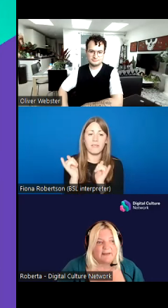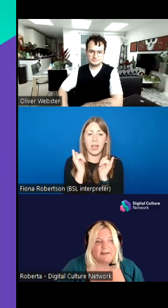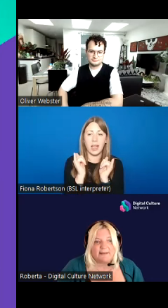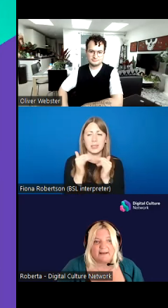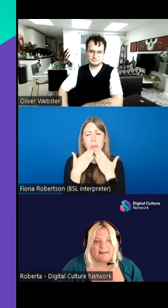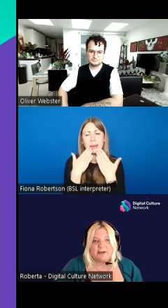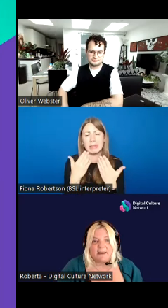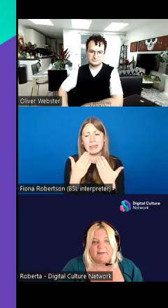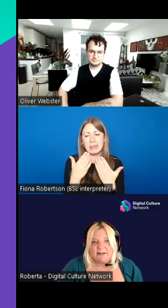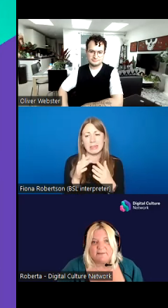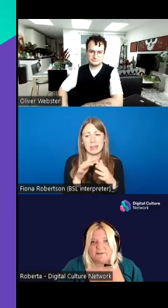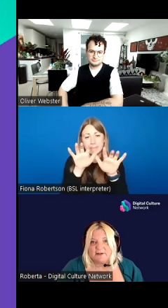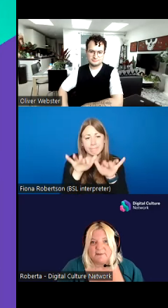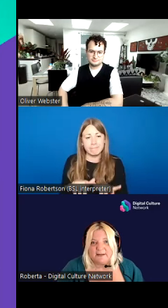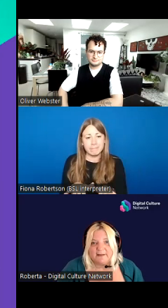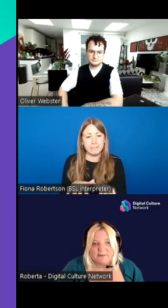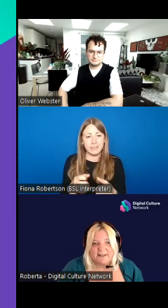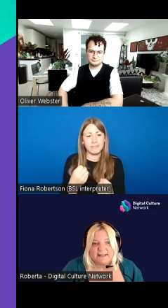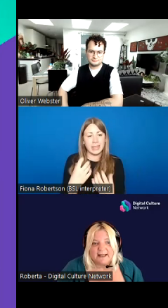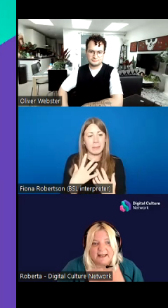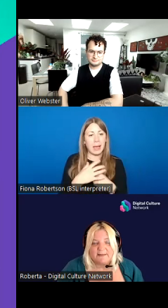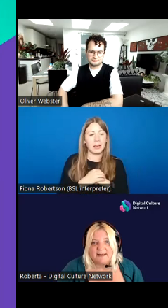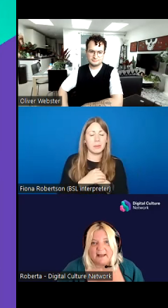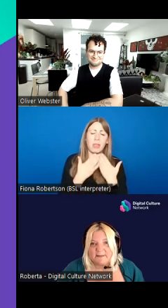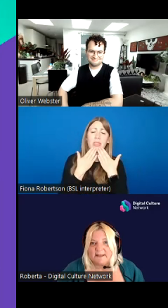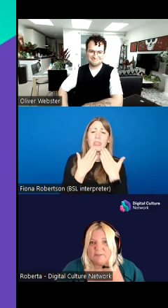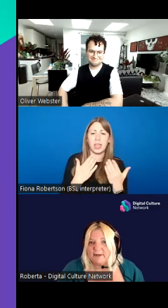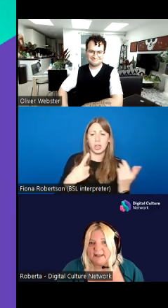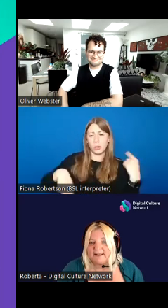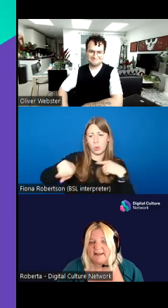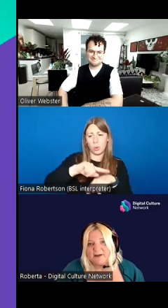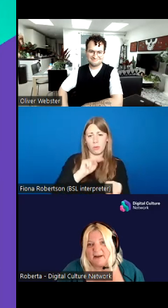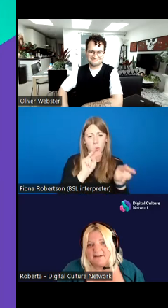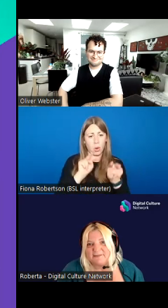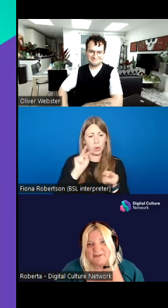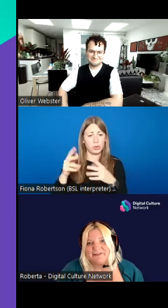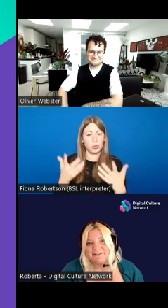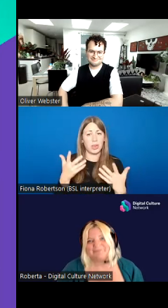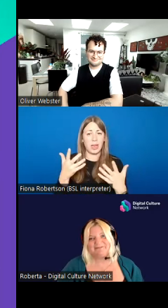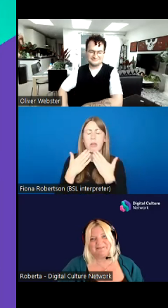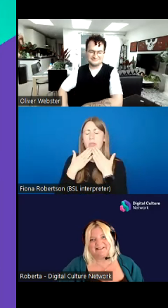Other than that, thank you ever so much for coming, everyone, today. It's been absolutely brilliant. Thank you ever so much, Oliver.